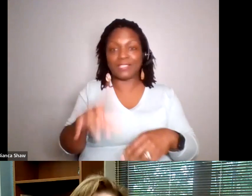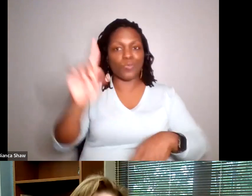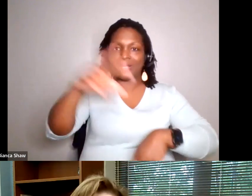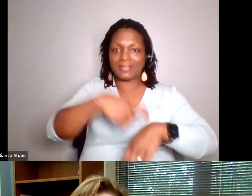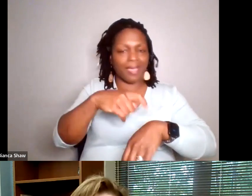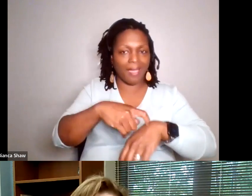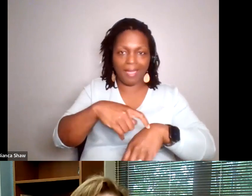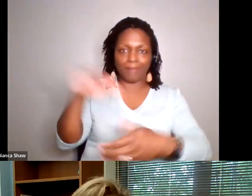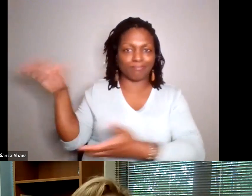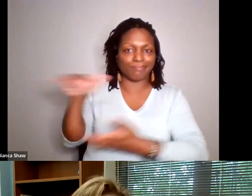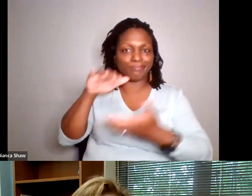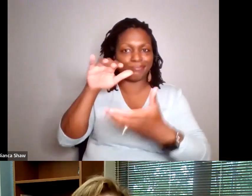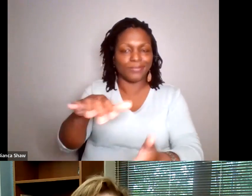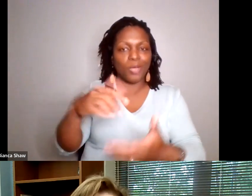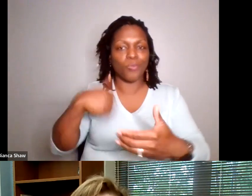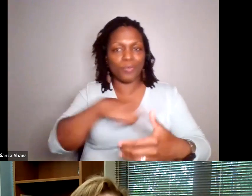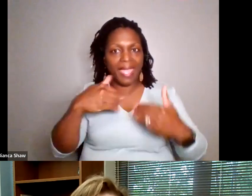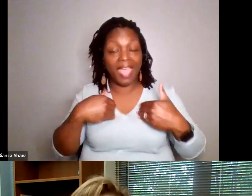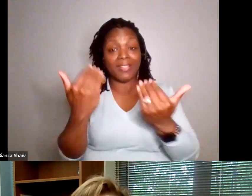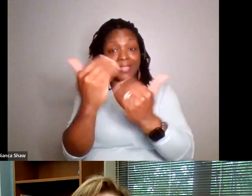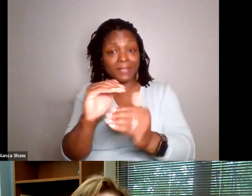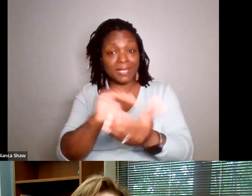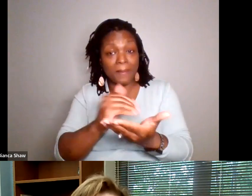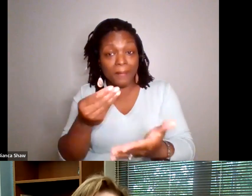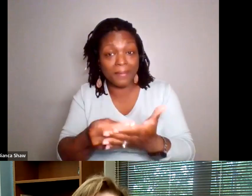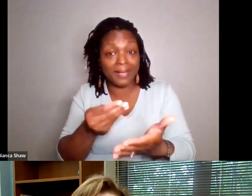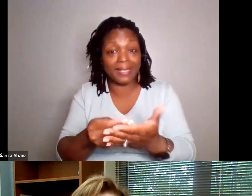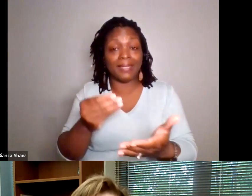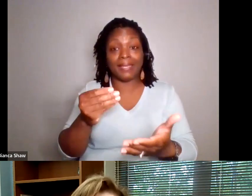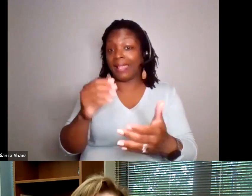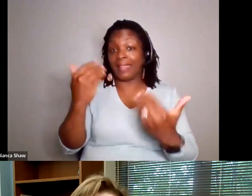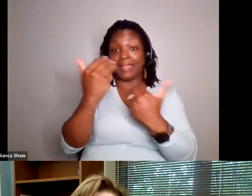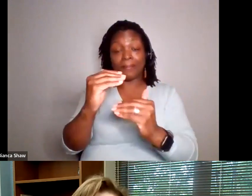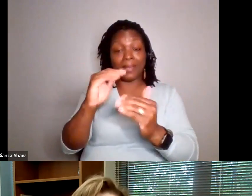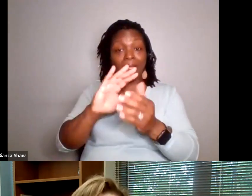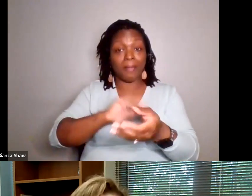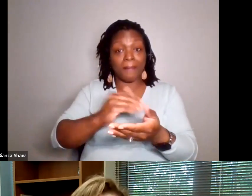They're not an investment forever we have a limited amount of time to spend, and a limited amount of money that we can use.